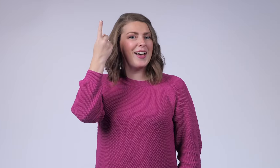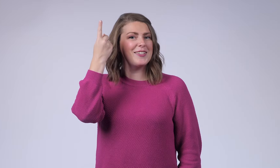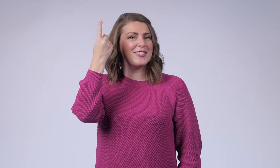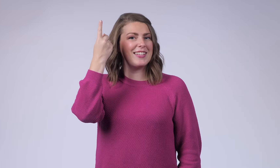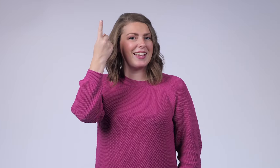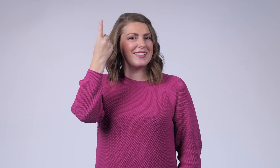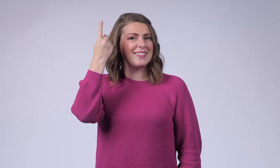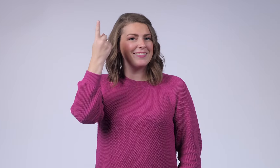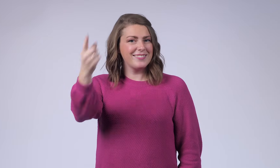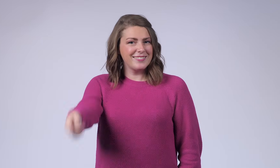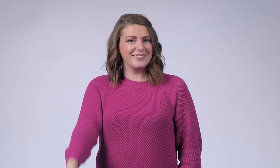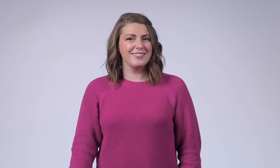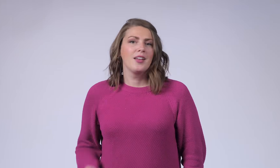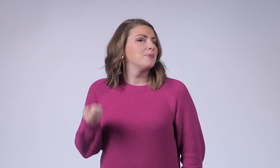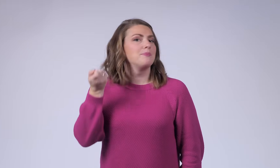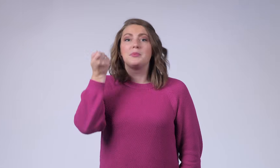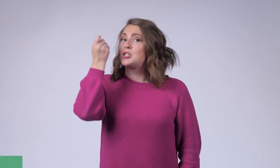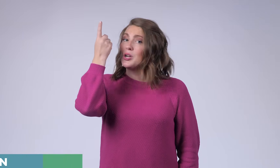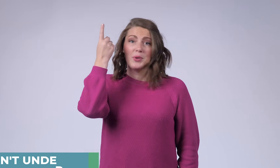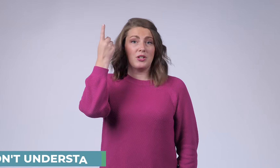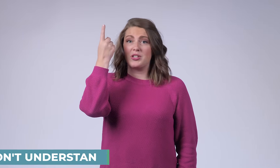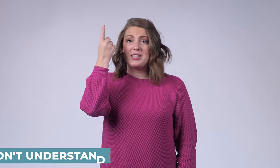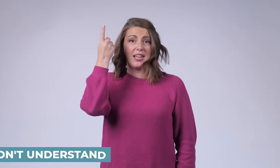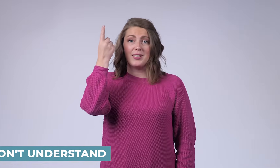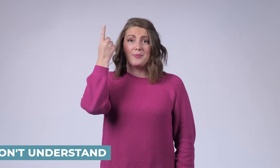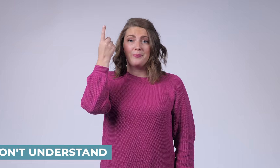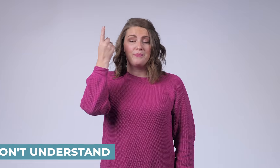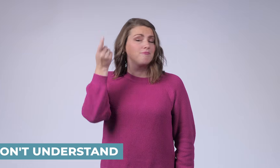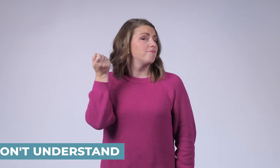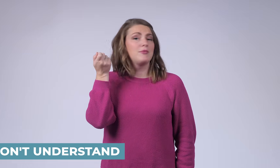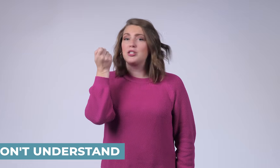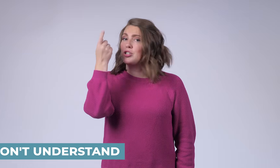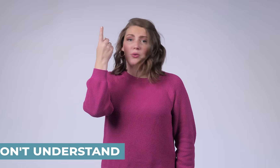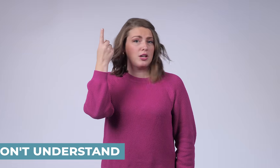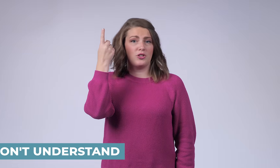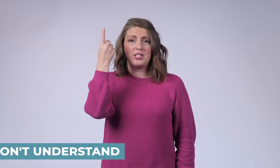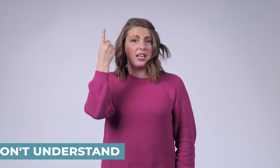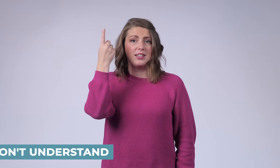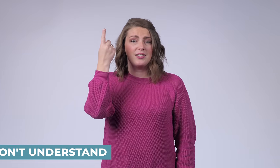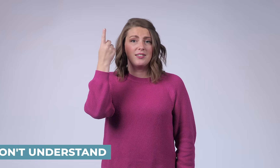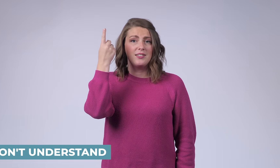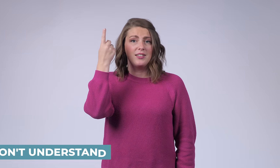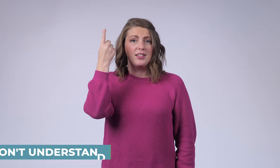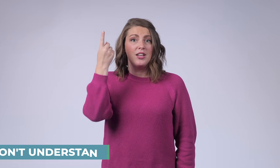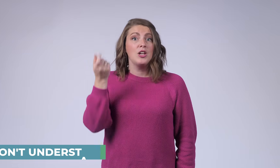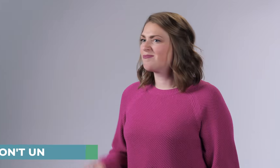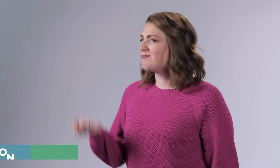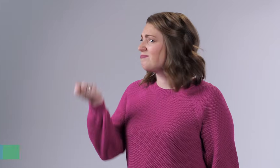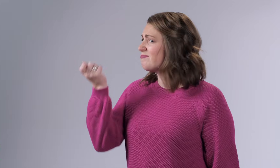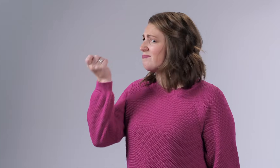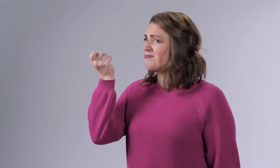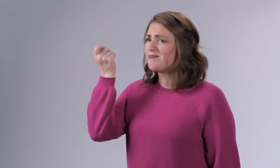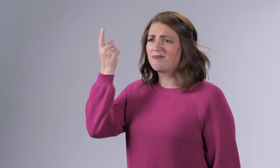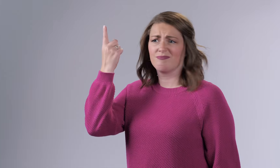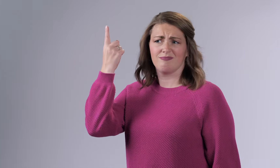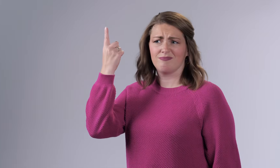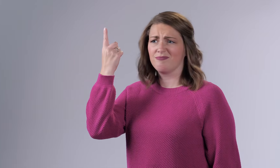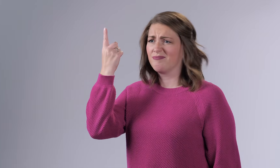UNDERSTAND DON'T UNDERSTAND DON'T UNDERSTAND You do the sign UNDERSTAND,